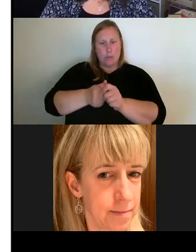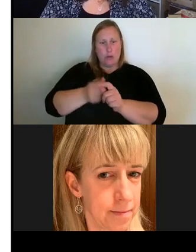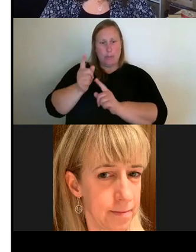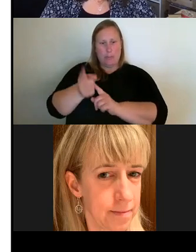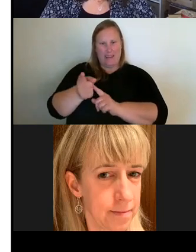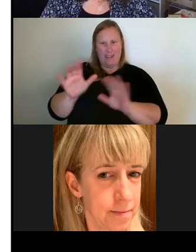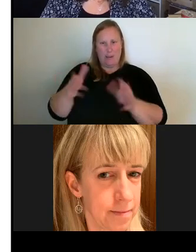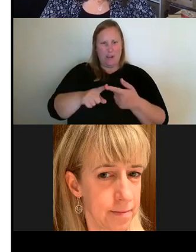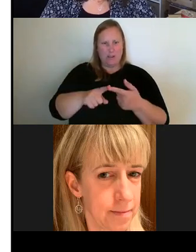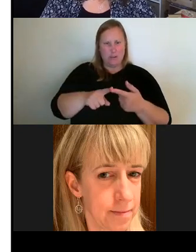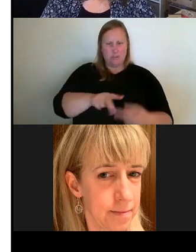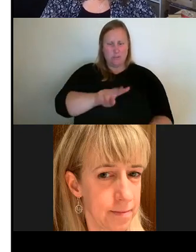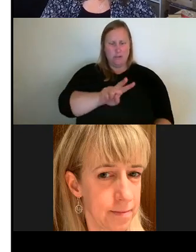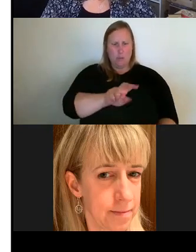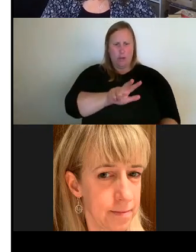per minute with Roboto.